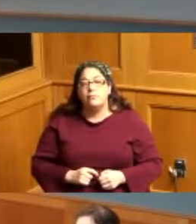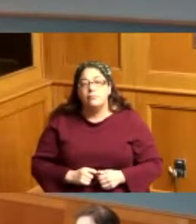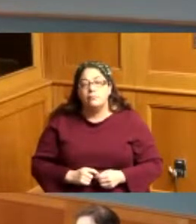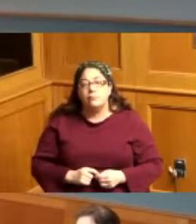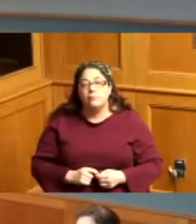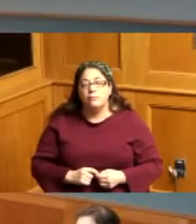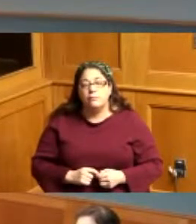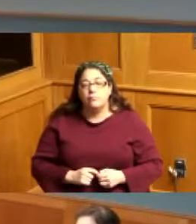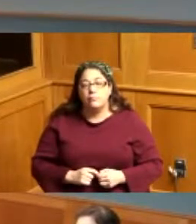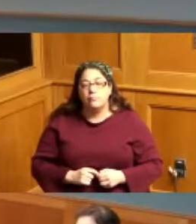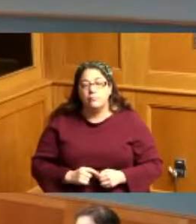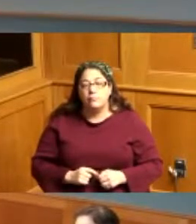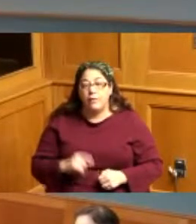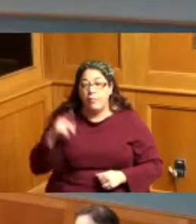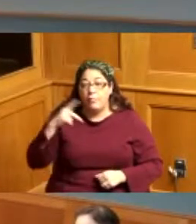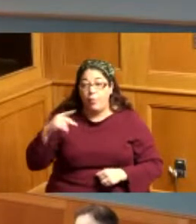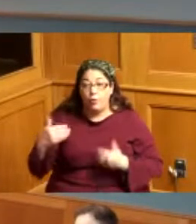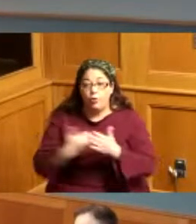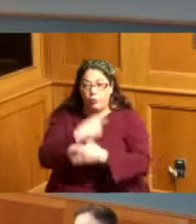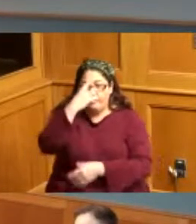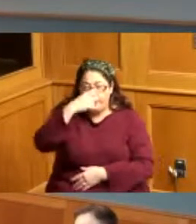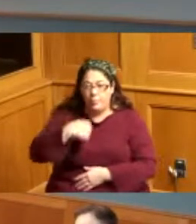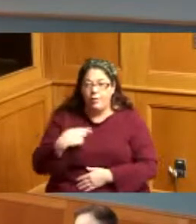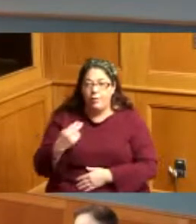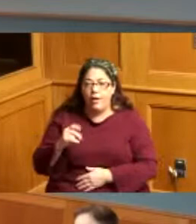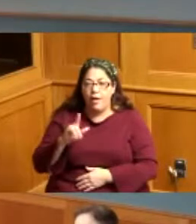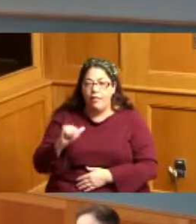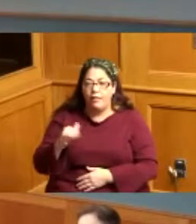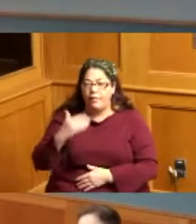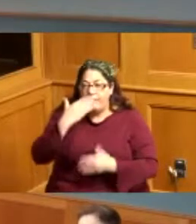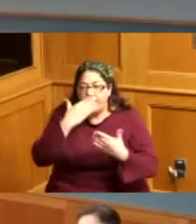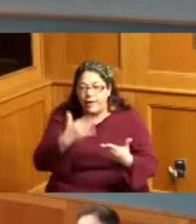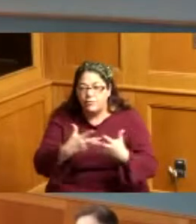new to me I want to thank holly for meeting with me trying to bring me up to speed on it